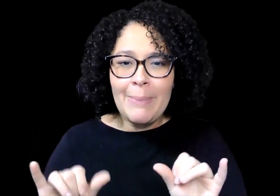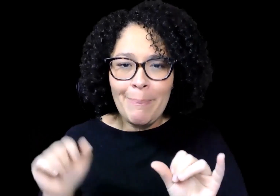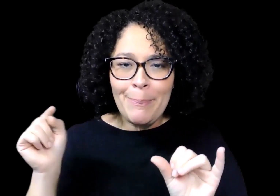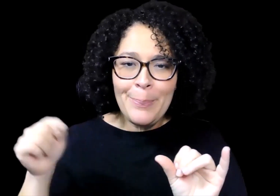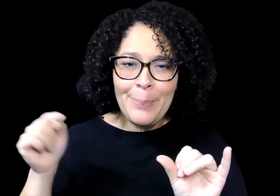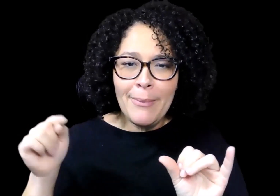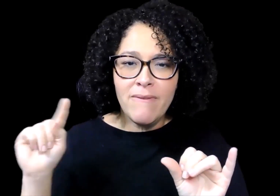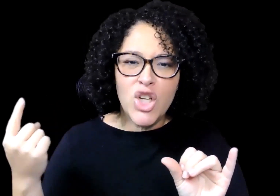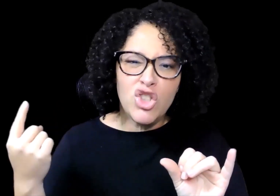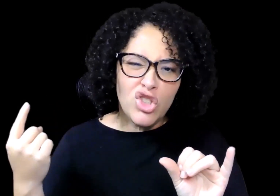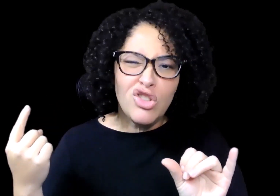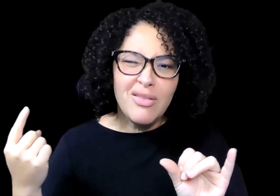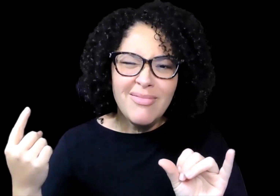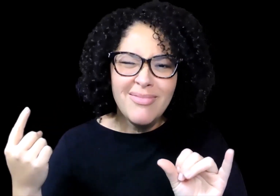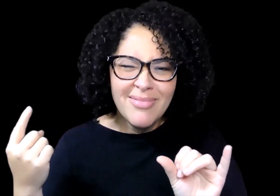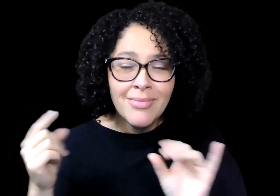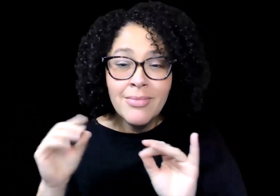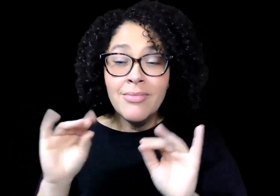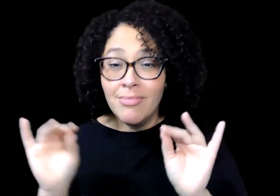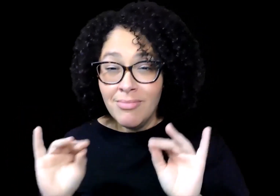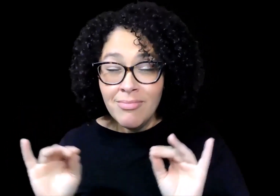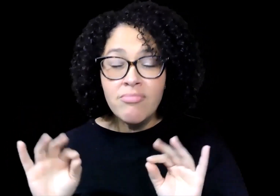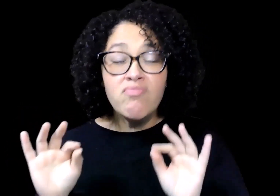at the same time we need to fix the system